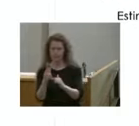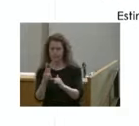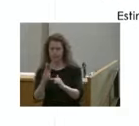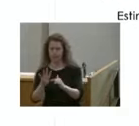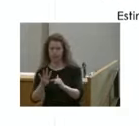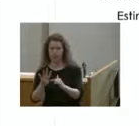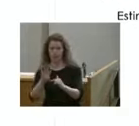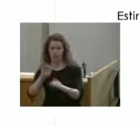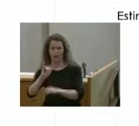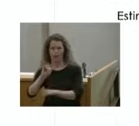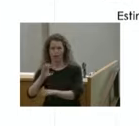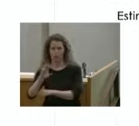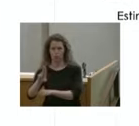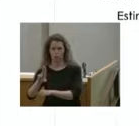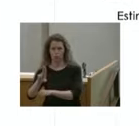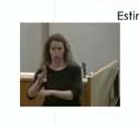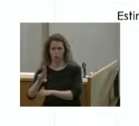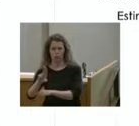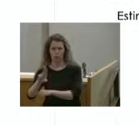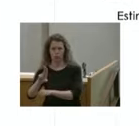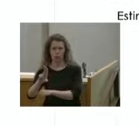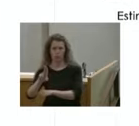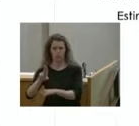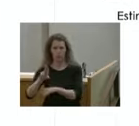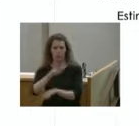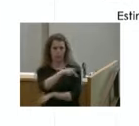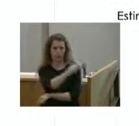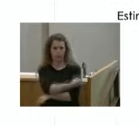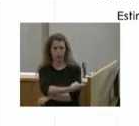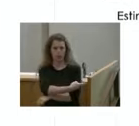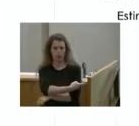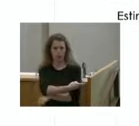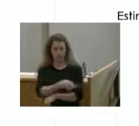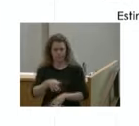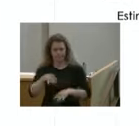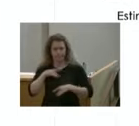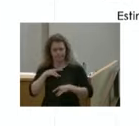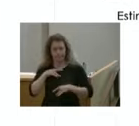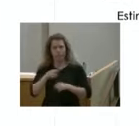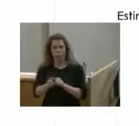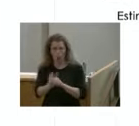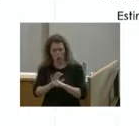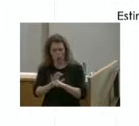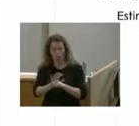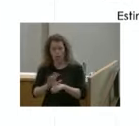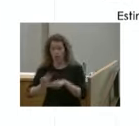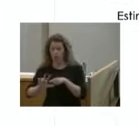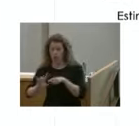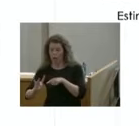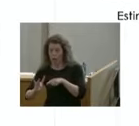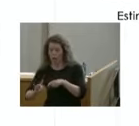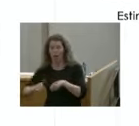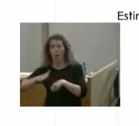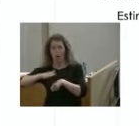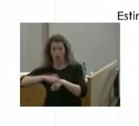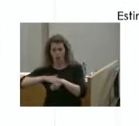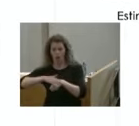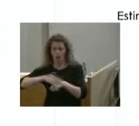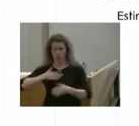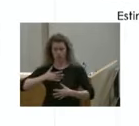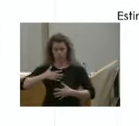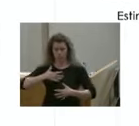a bed, in a hospital. Thirty-Eight of them on a ventilator and up until this point, 28